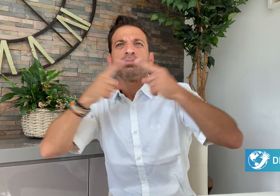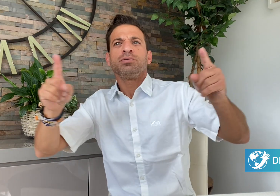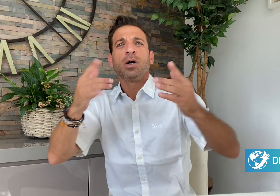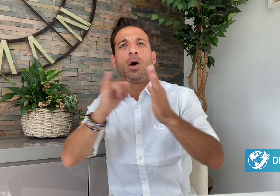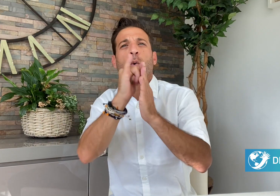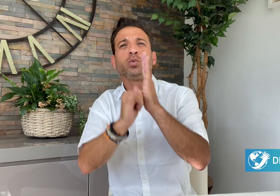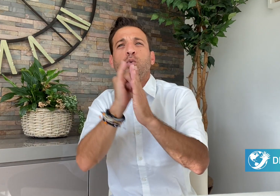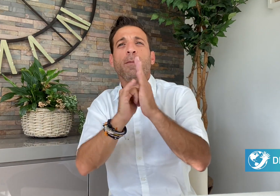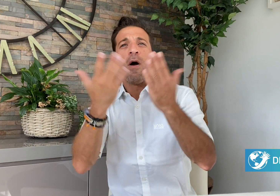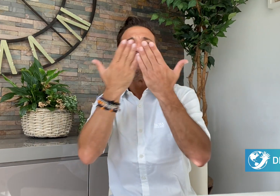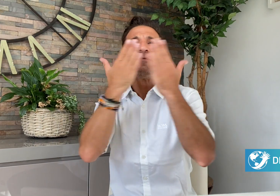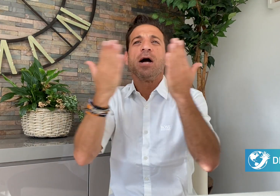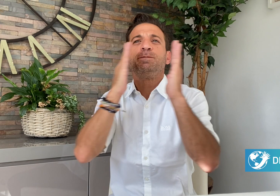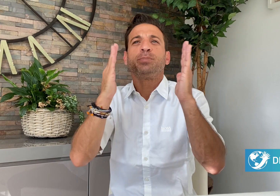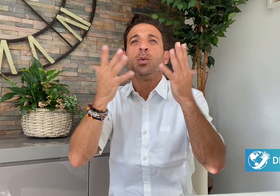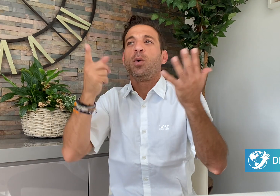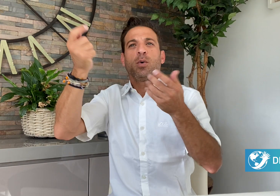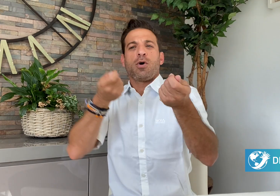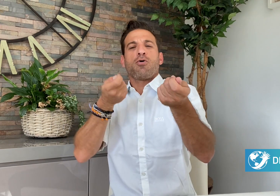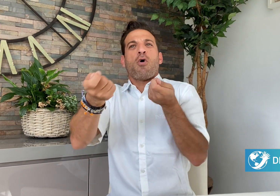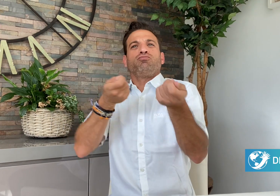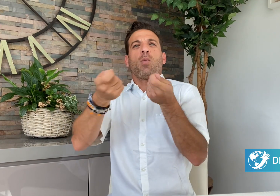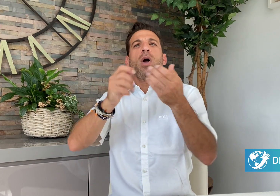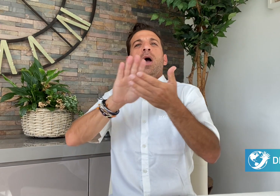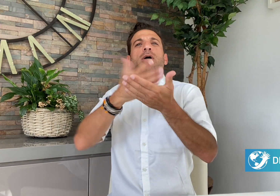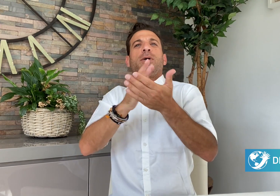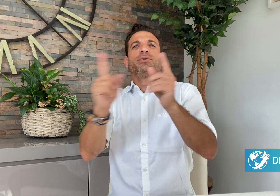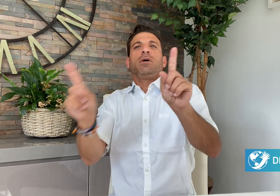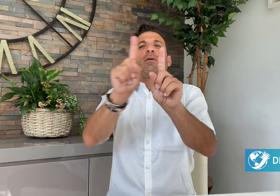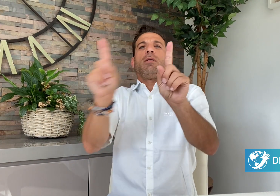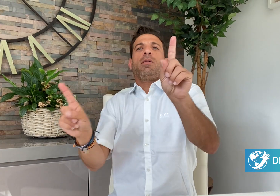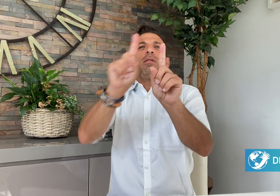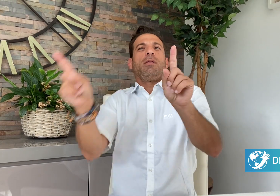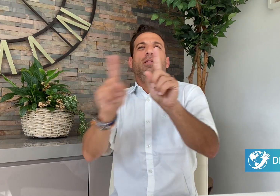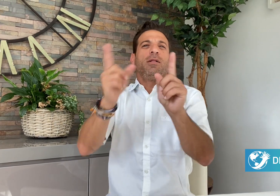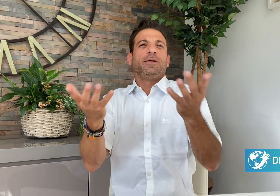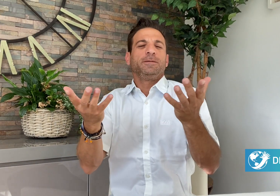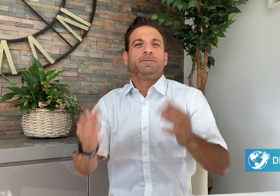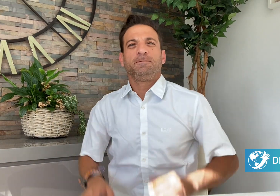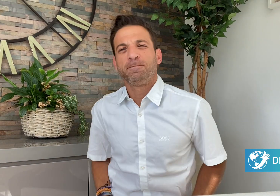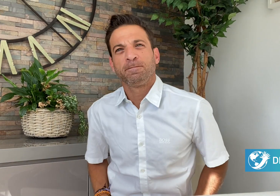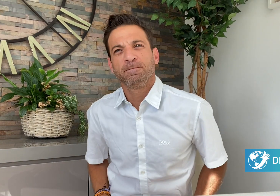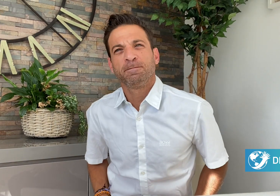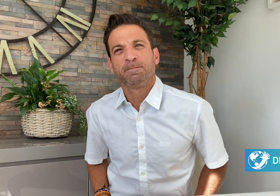have control over how the interpreter is shown.